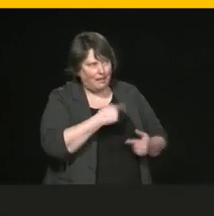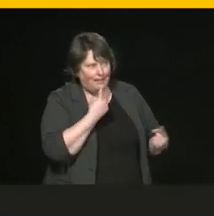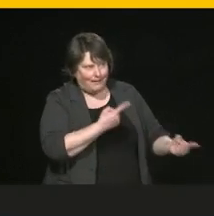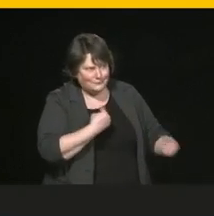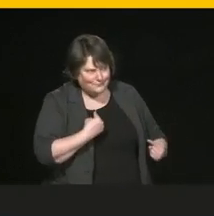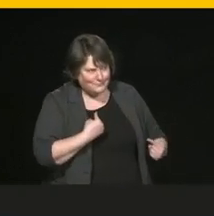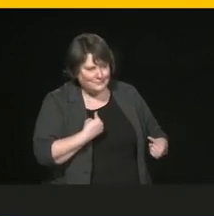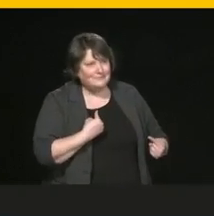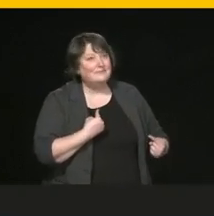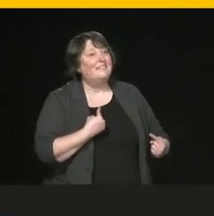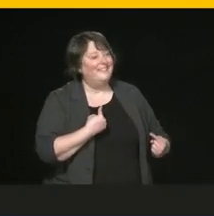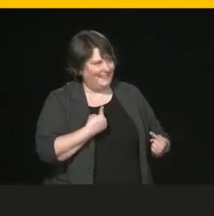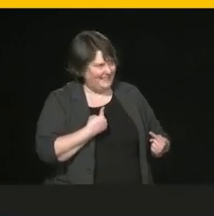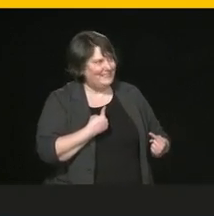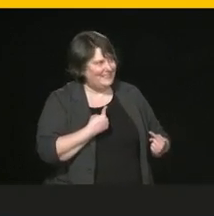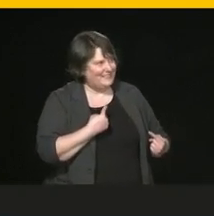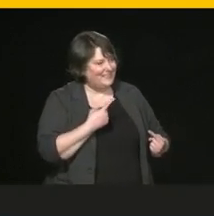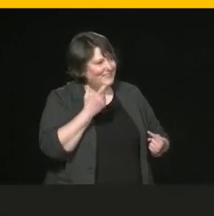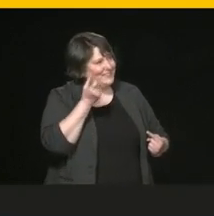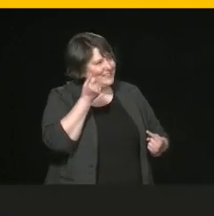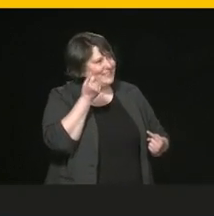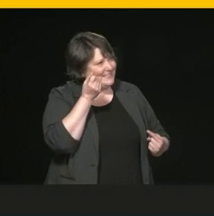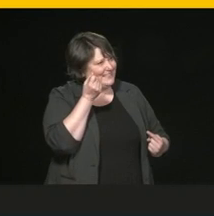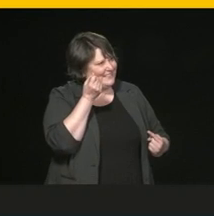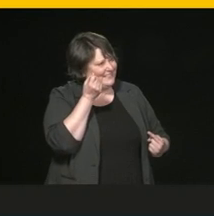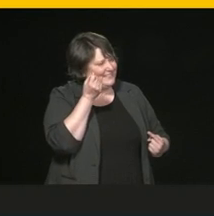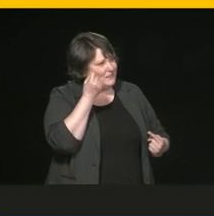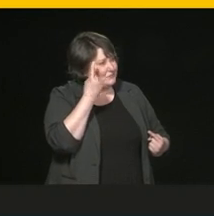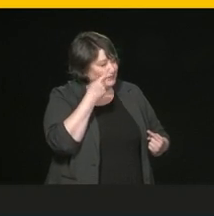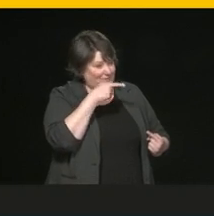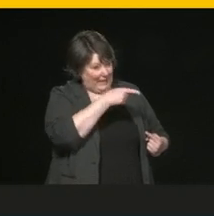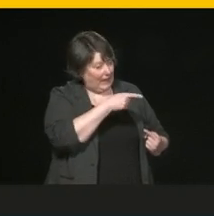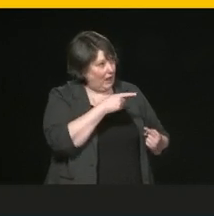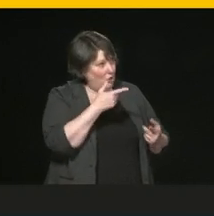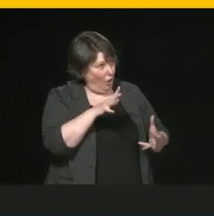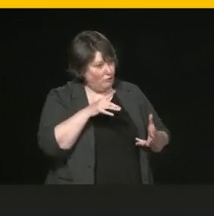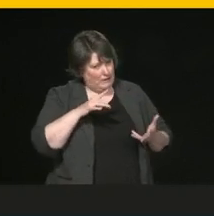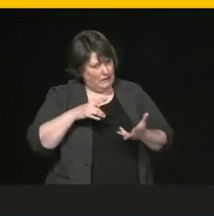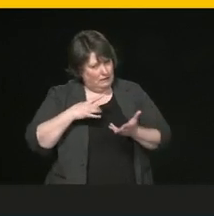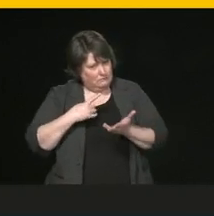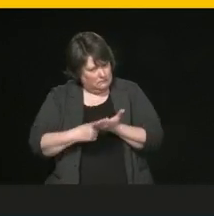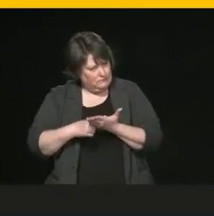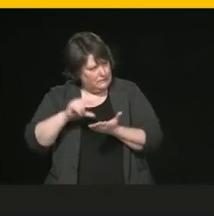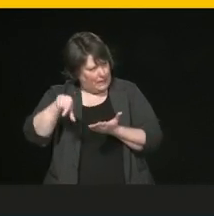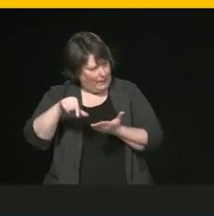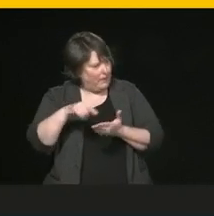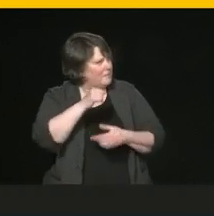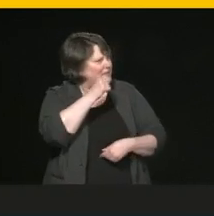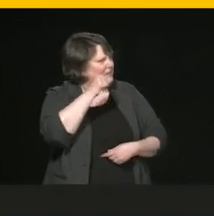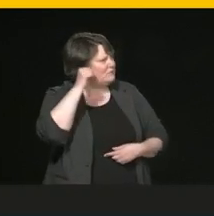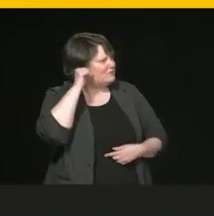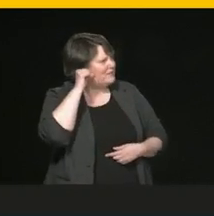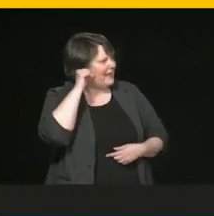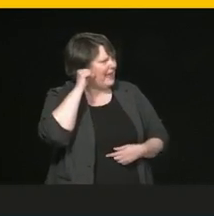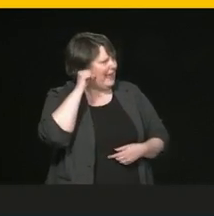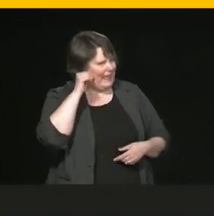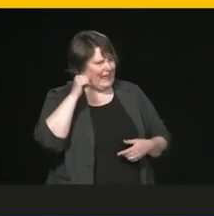A FOLLOW-UP? Reporter: [SPEAKING FRENCH]. YES, YOU'RE NOT